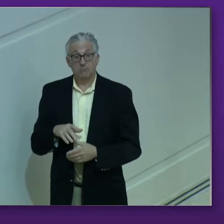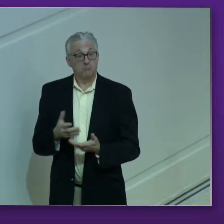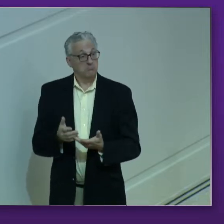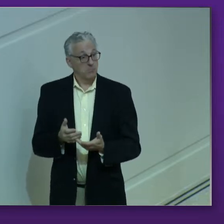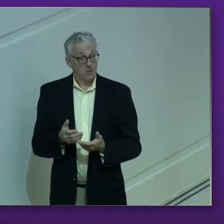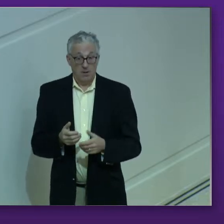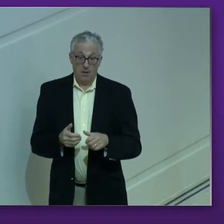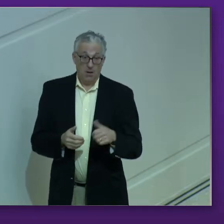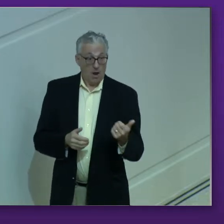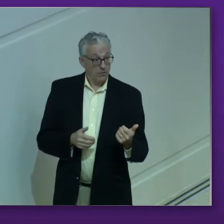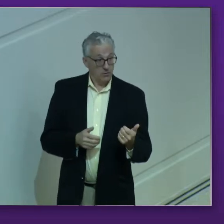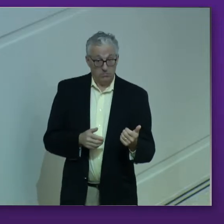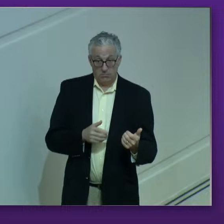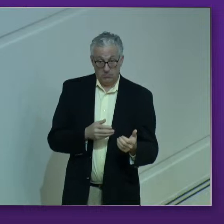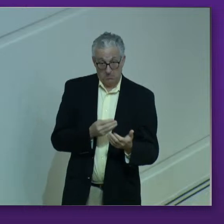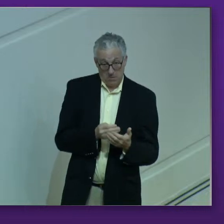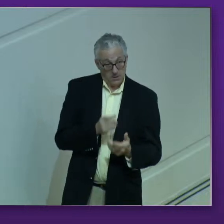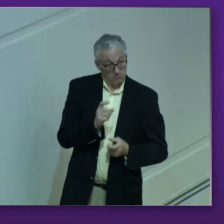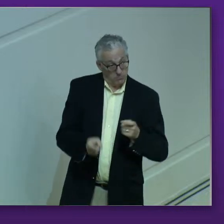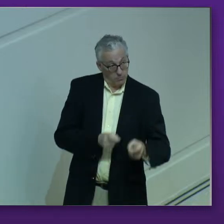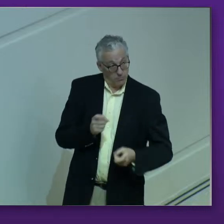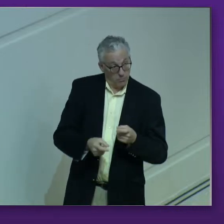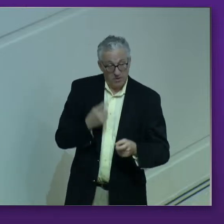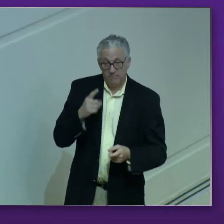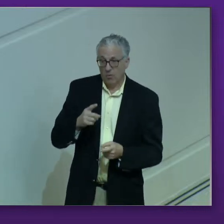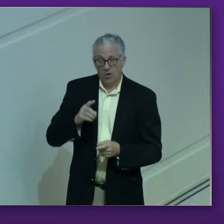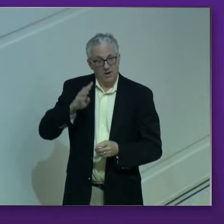FELT TOWARD THE COLLEGE AND THE